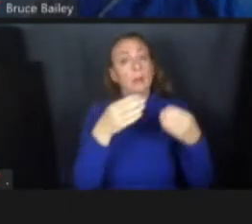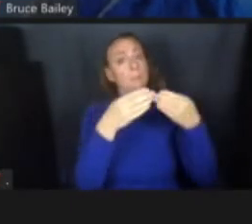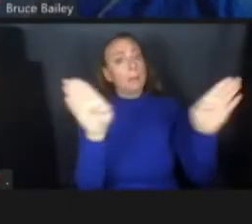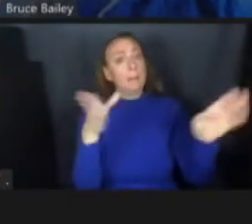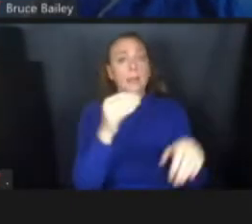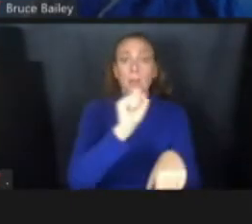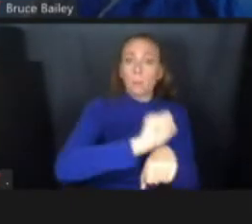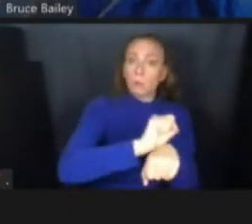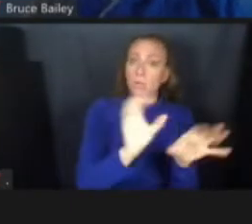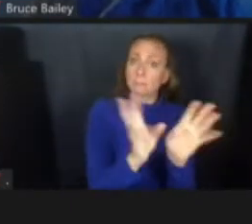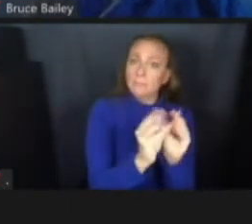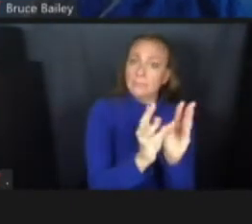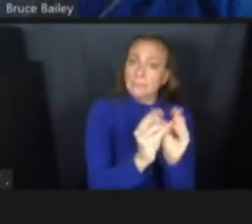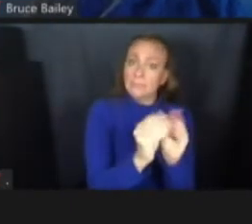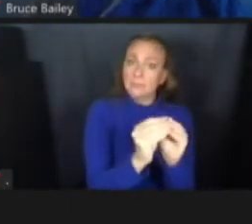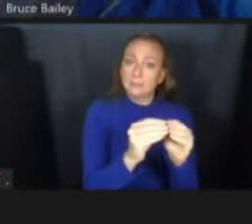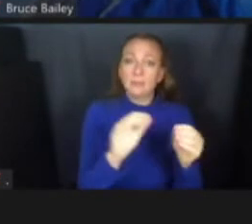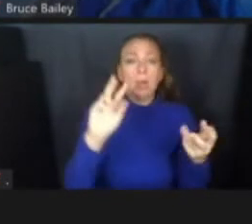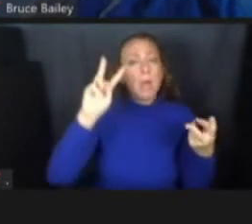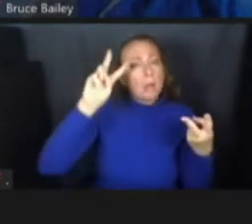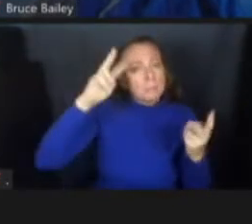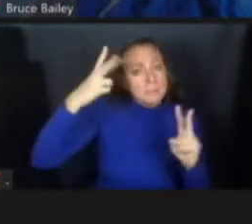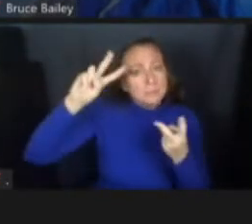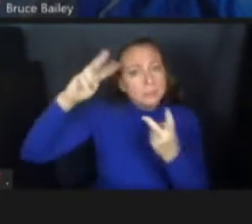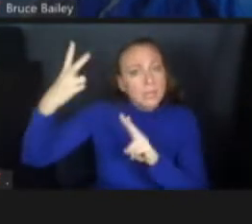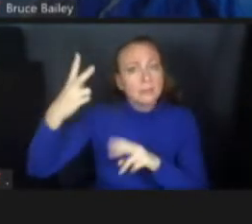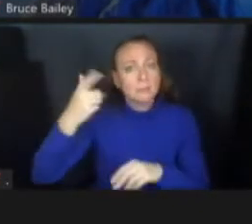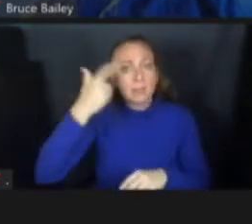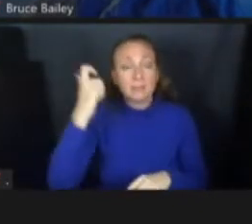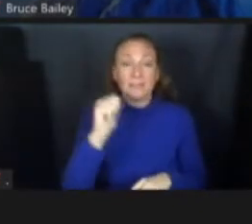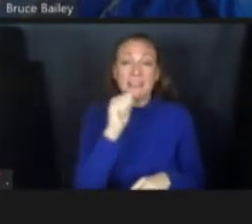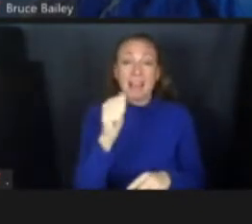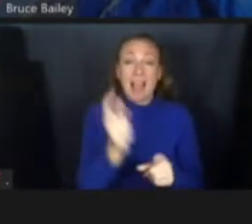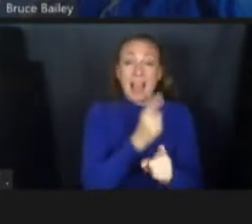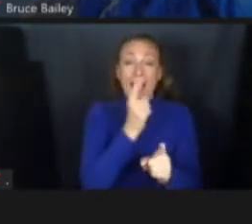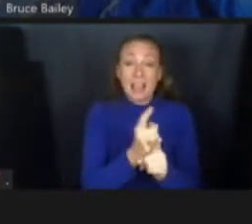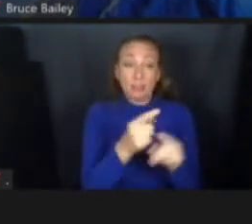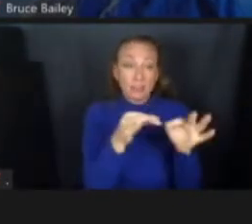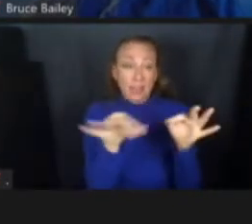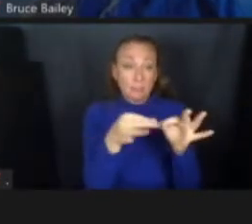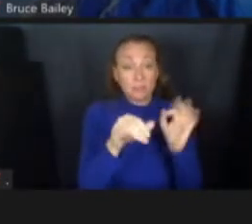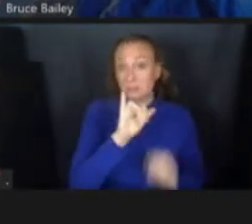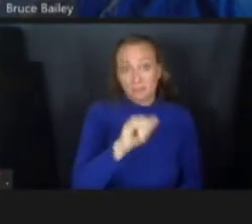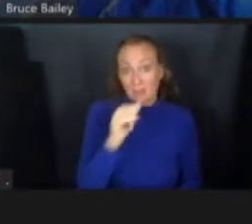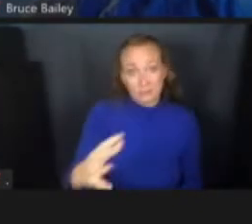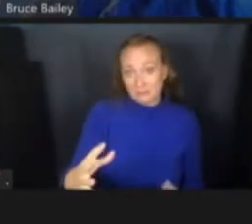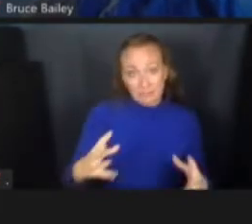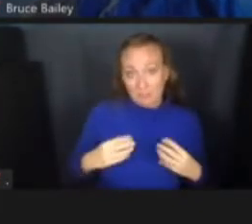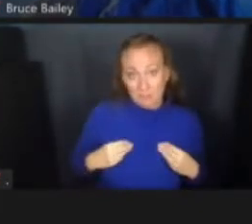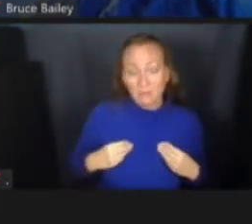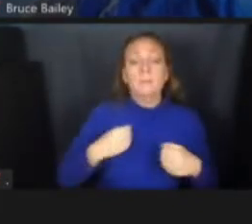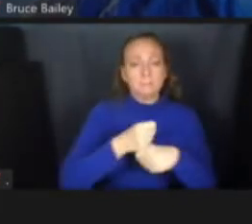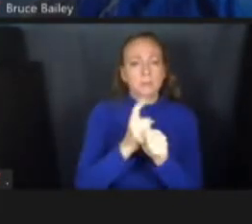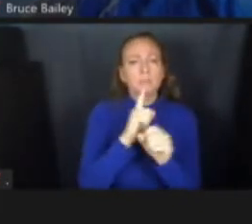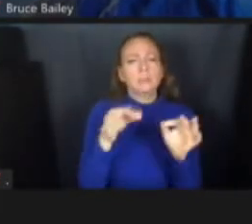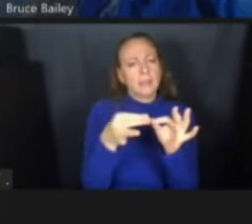misunderstandings due to inaccurate captions are not acceptable. Make sure the captions are right for anyone who needs it.